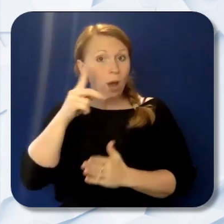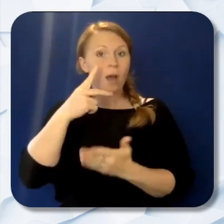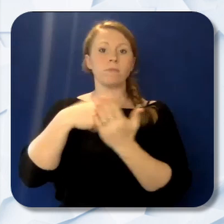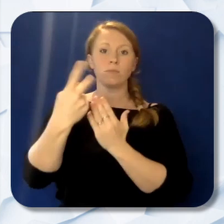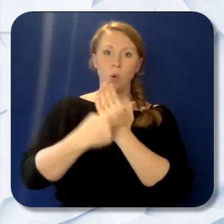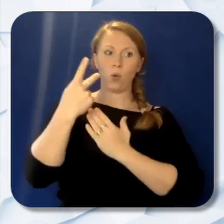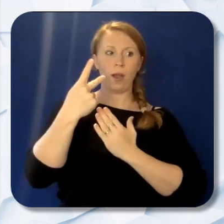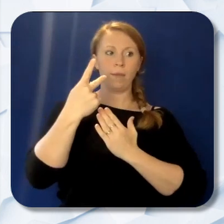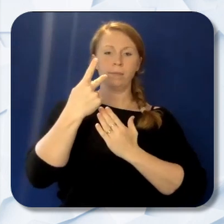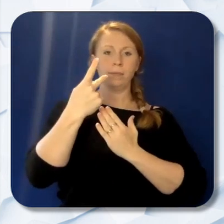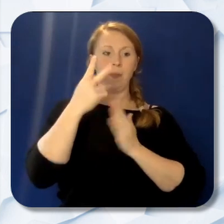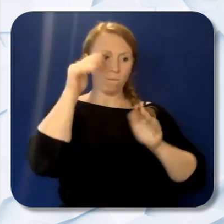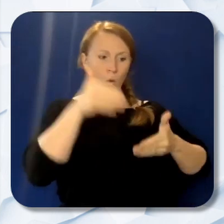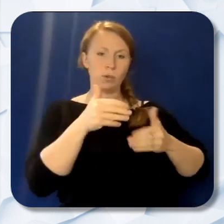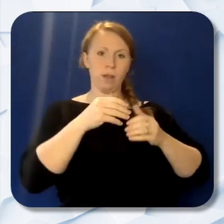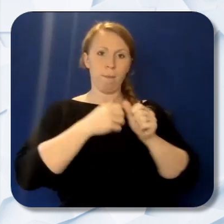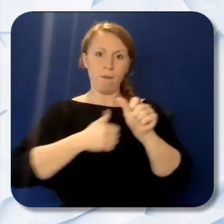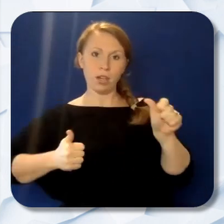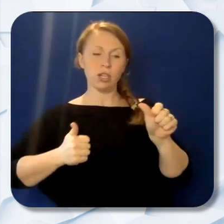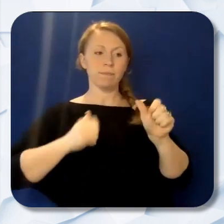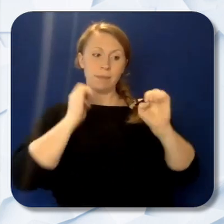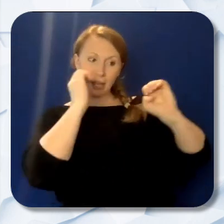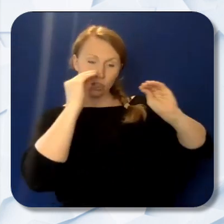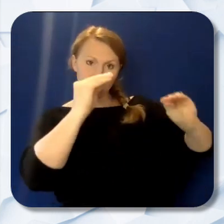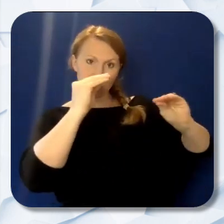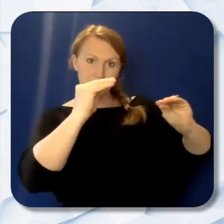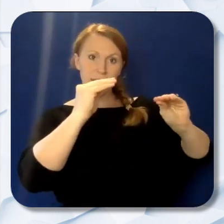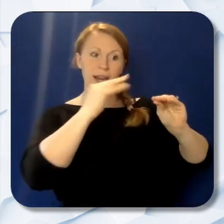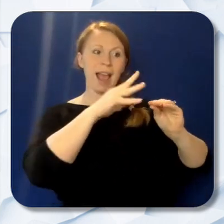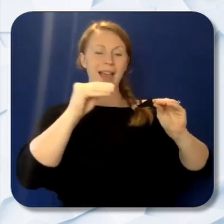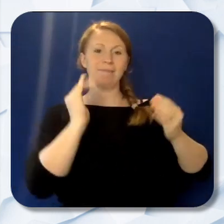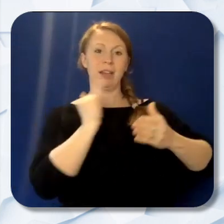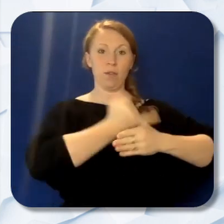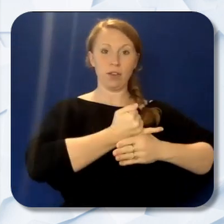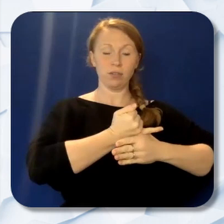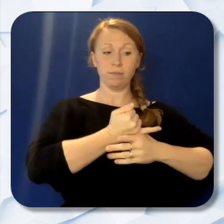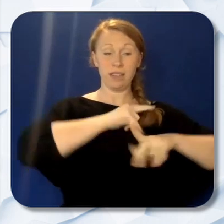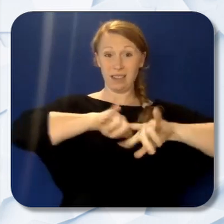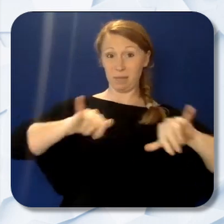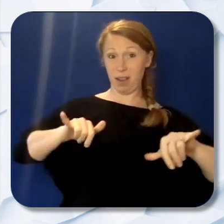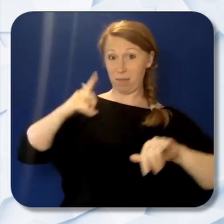prevention and education and intervention. At the same time, California is making an incredible